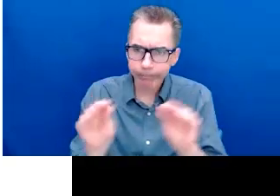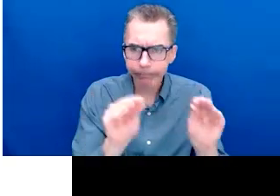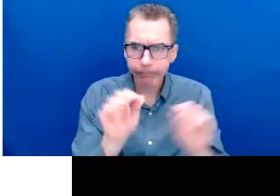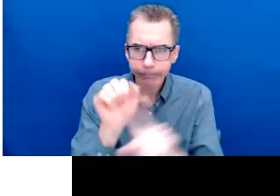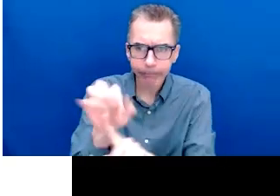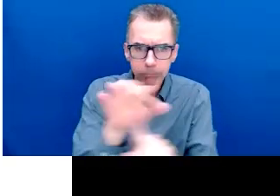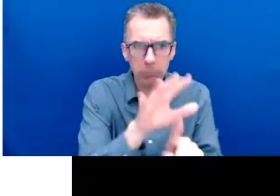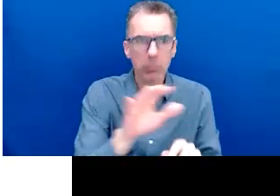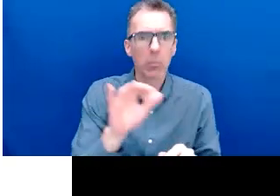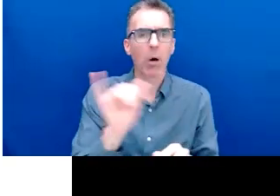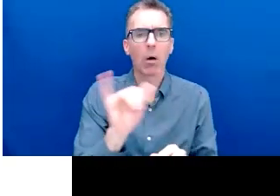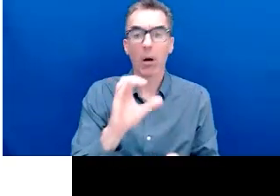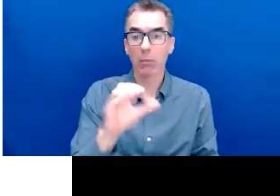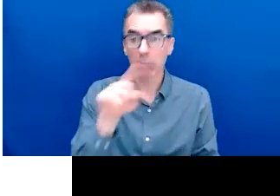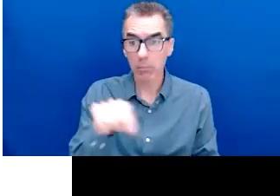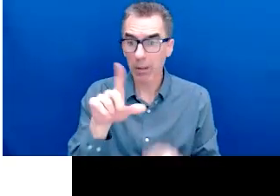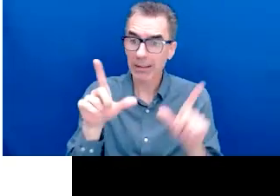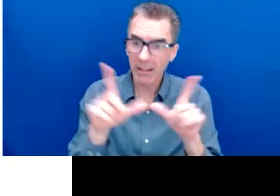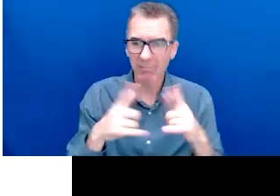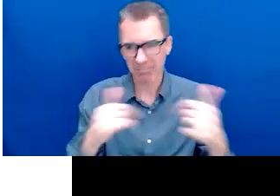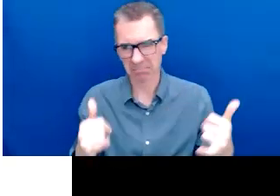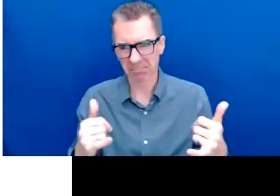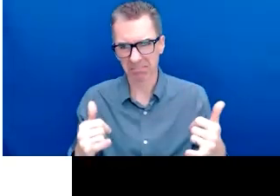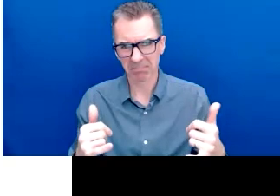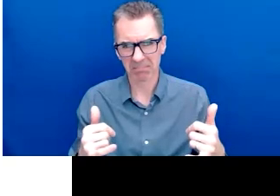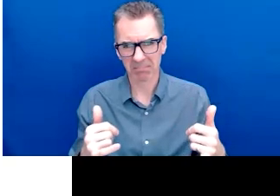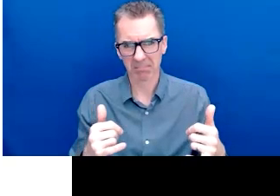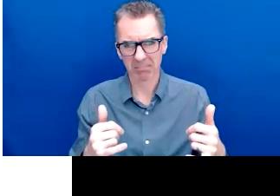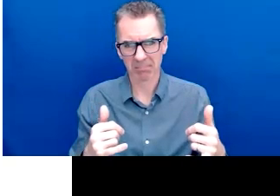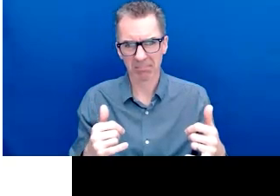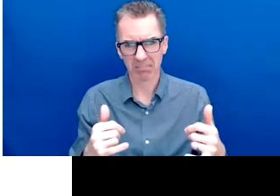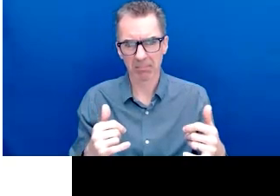so, it works within existing copyright law.